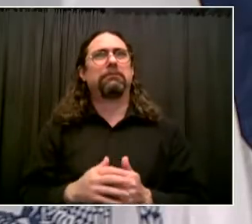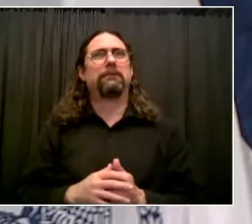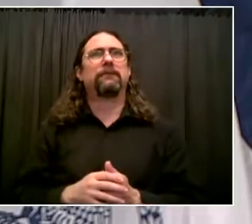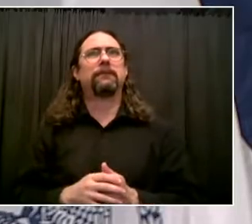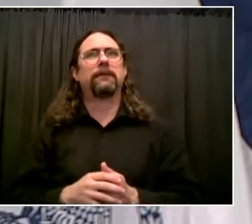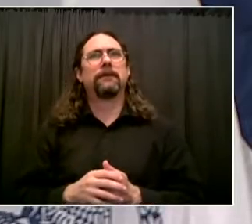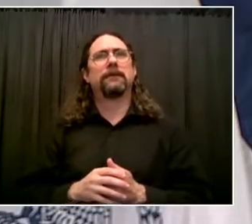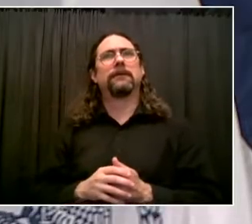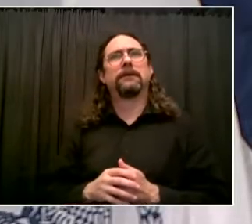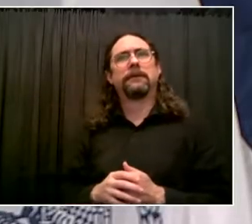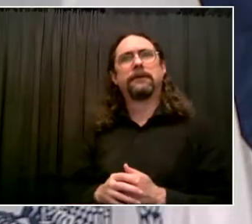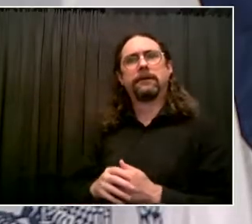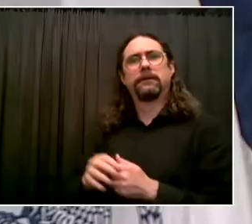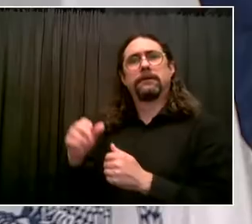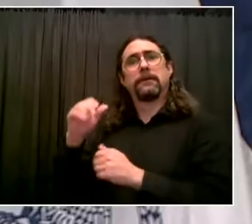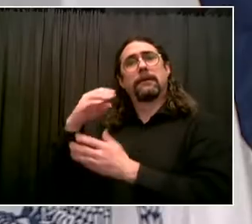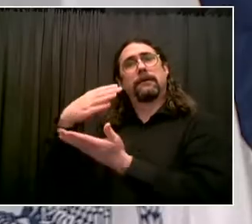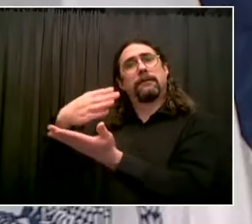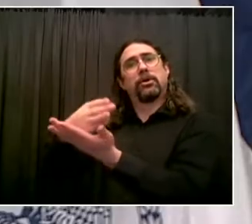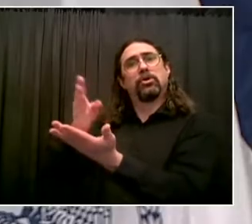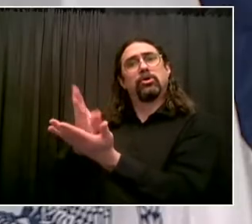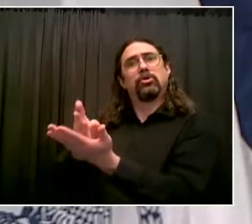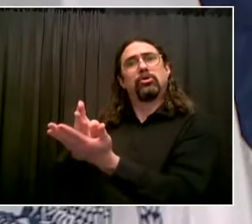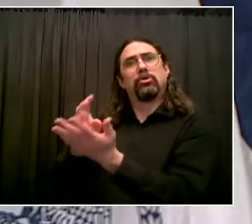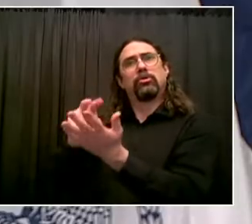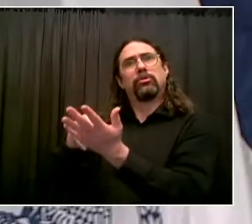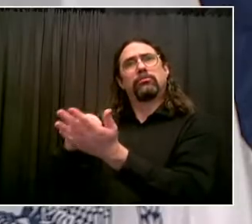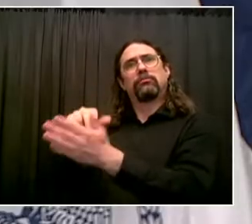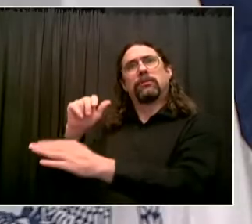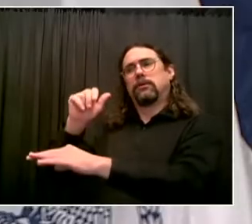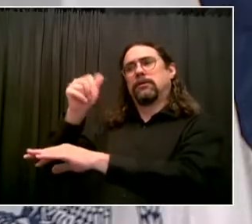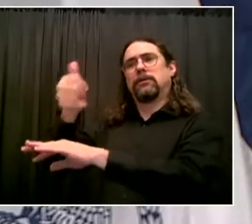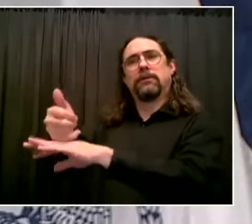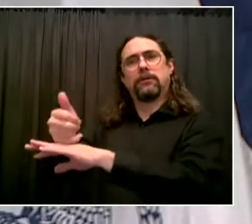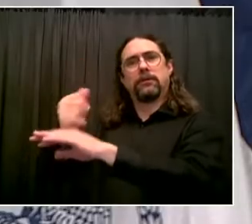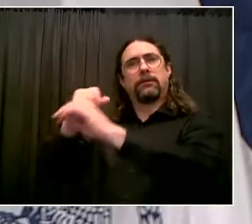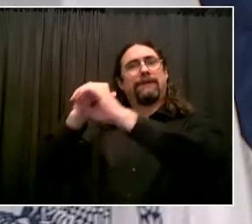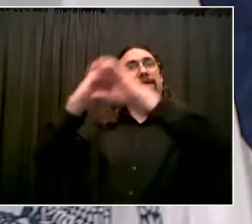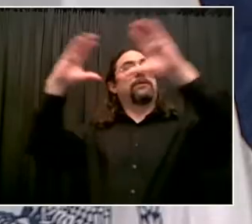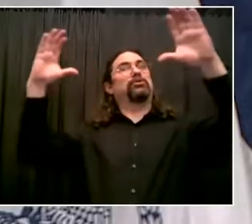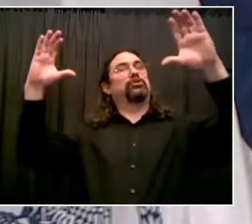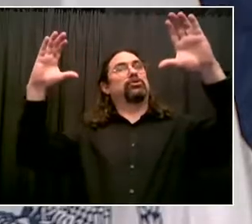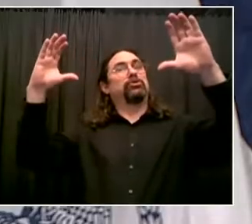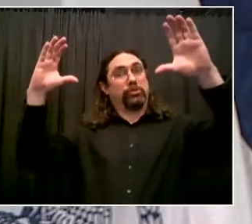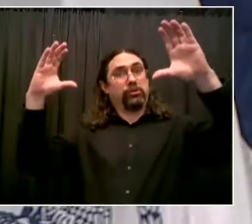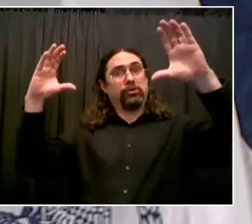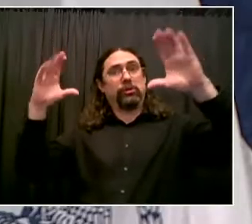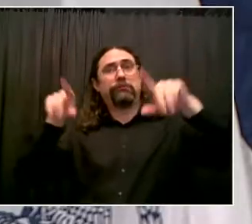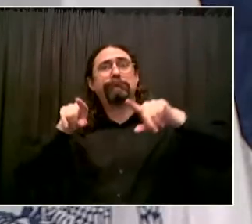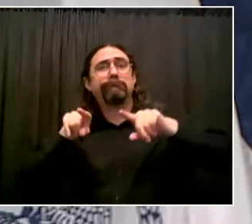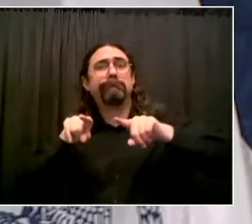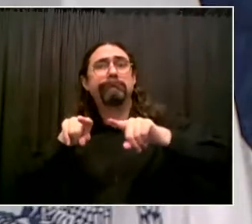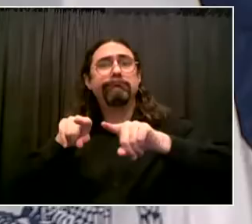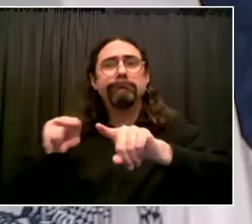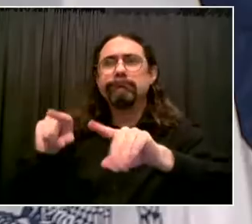WE'VE ACTED ON THE VISION. WE'VE MADE SOME ADJUSTMENTS ALONG THE WAY. BUT THE